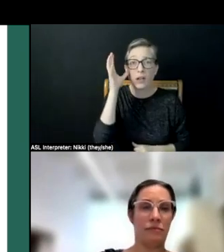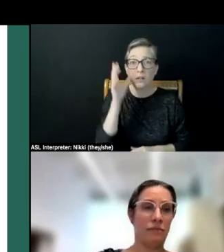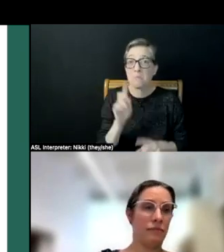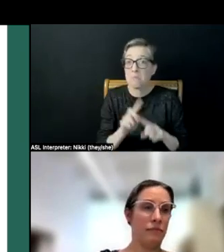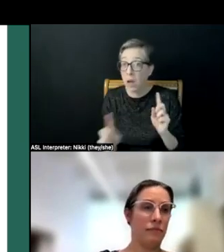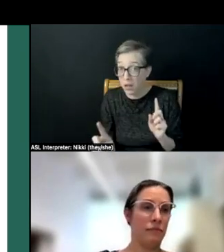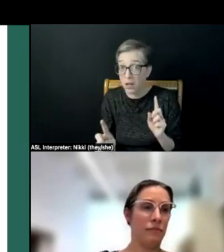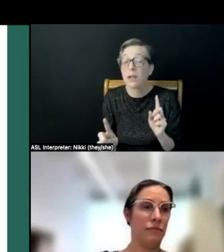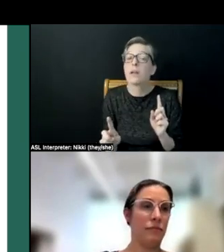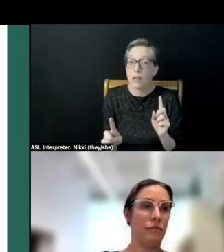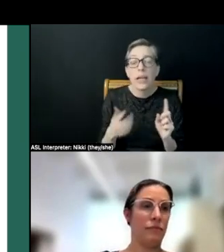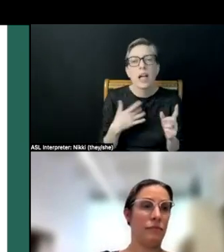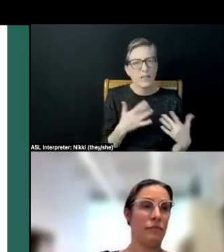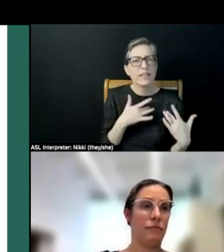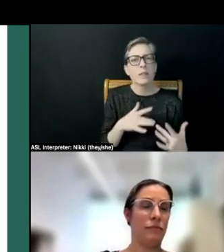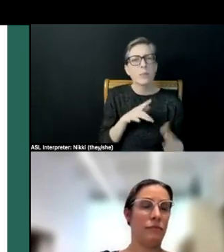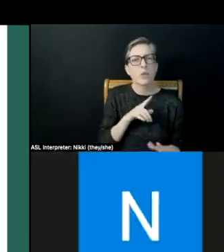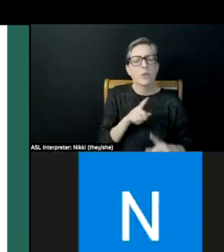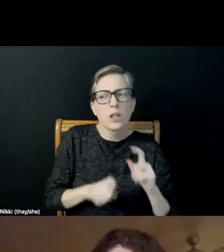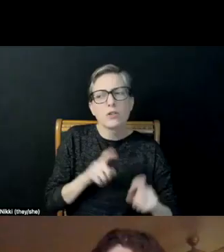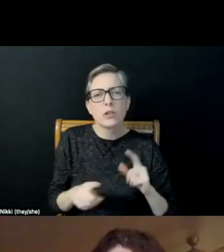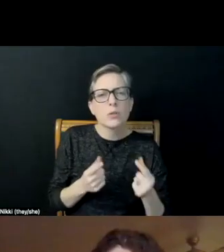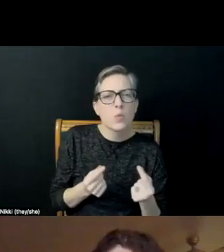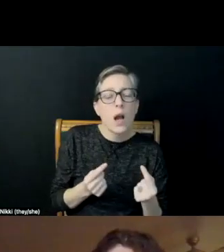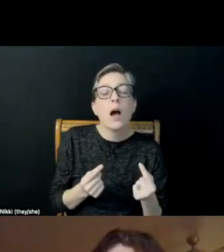I couldn't help but focus on something more specific.